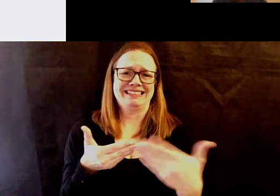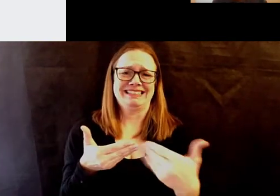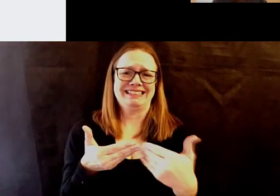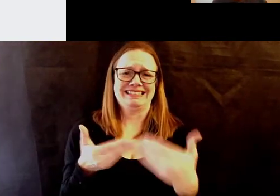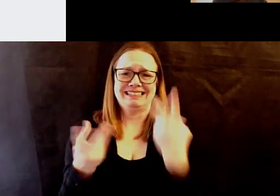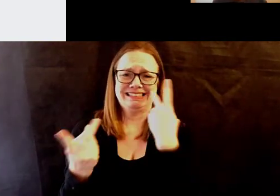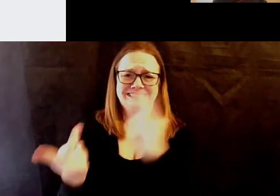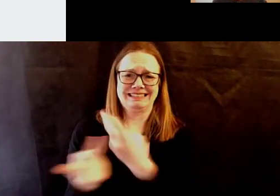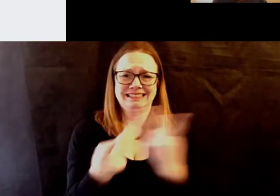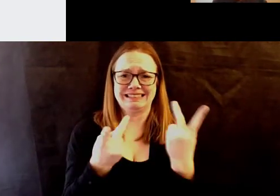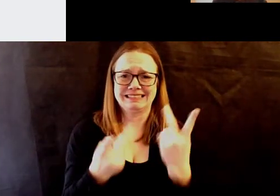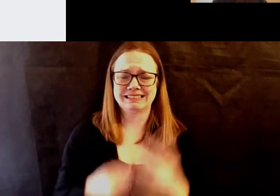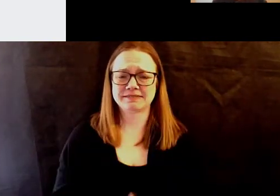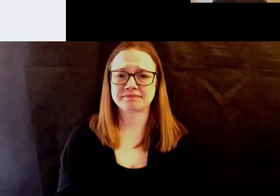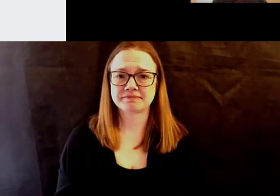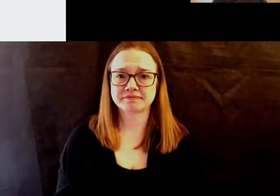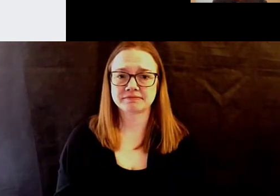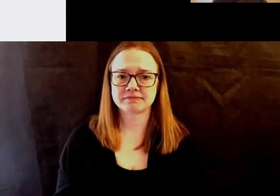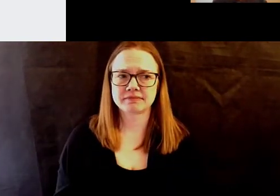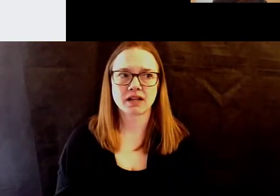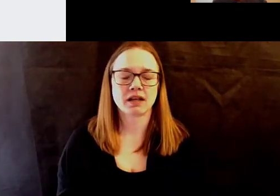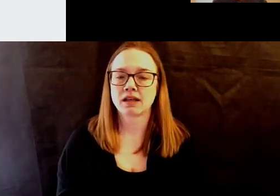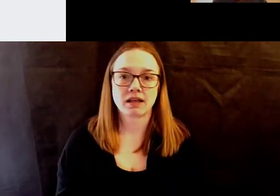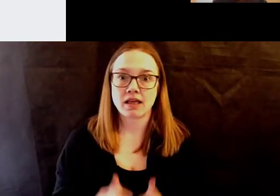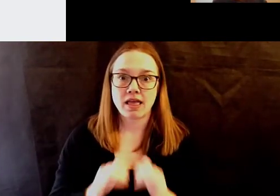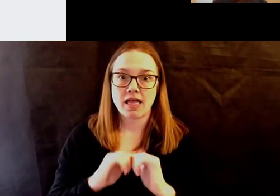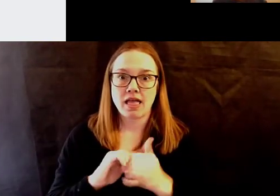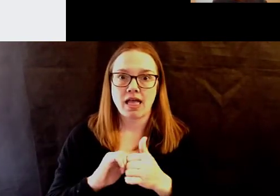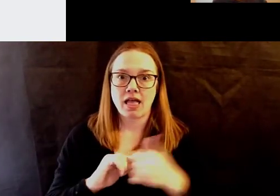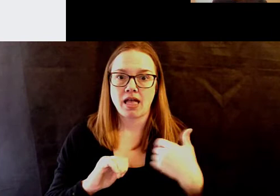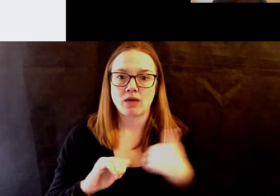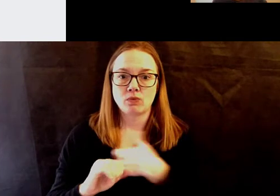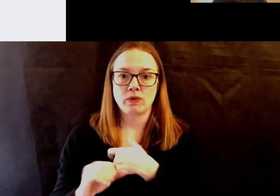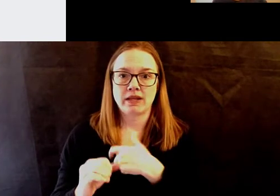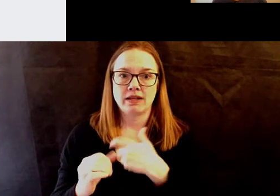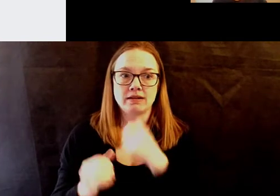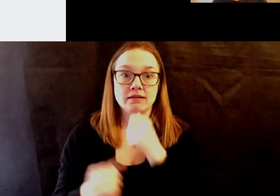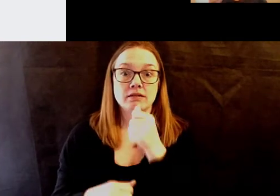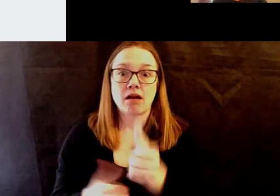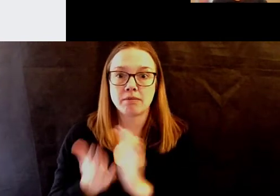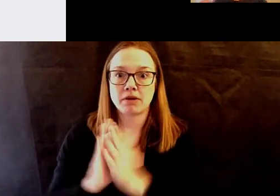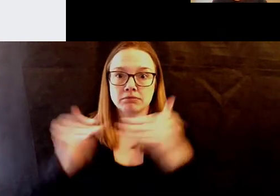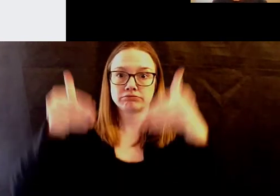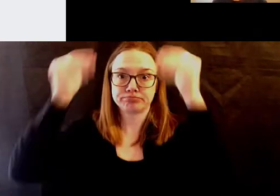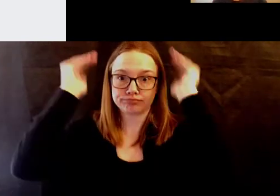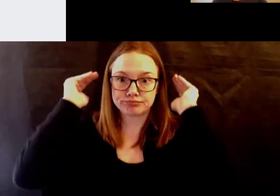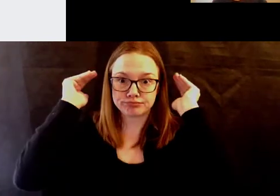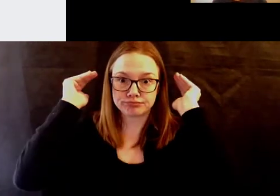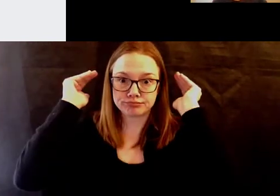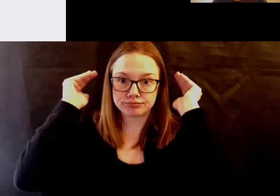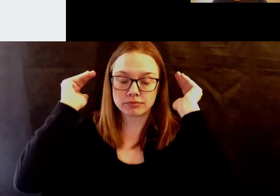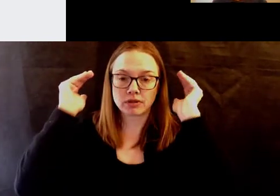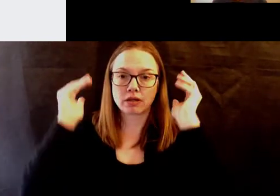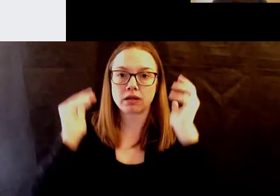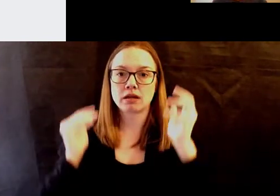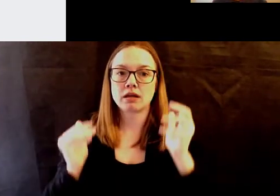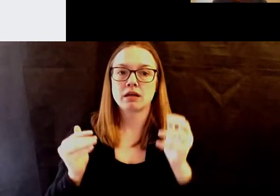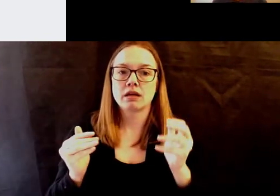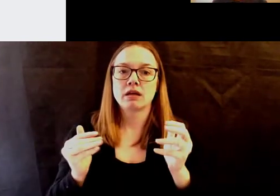How do we stay afloat when all of this is happening and how do we tap into those areas